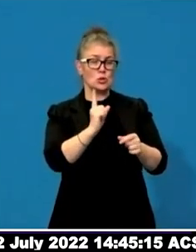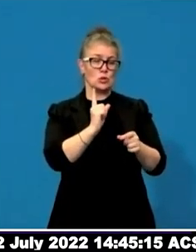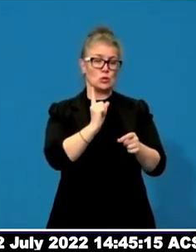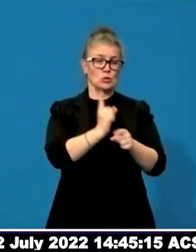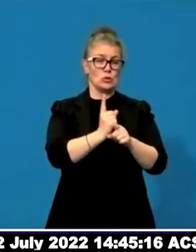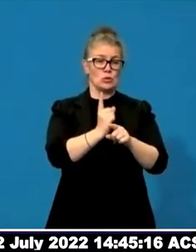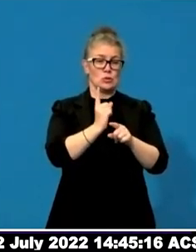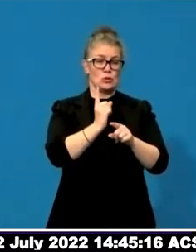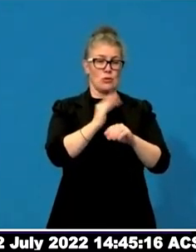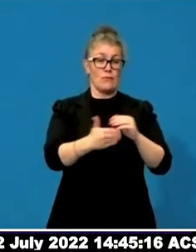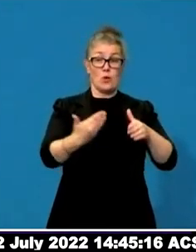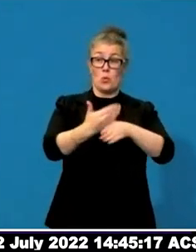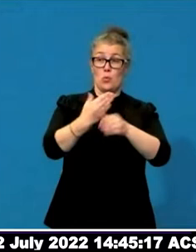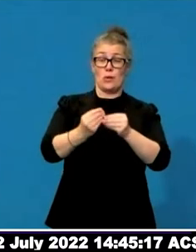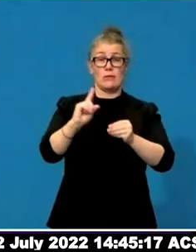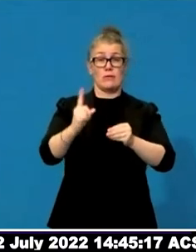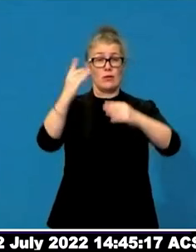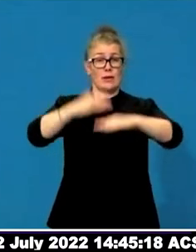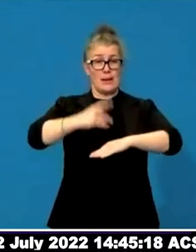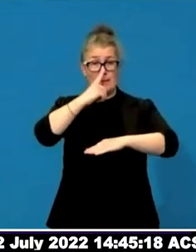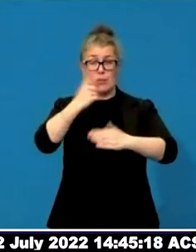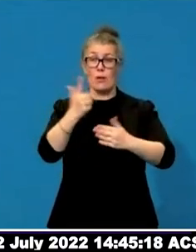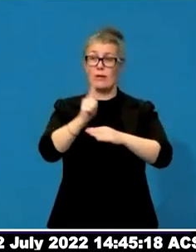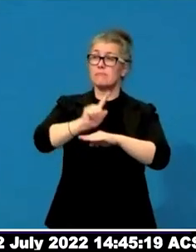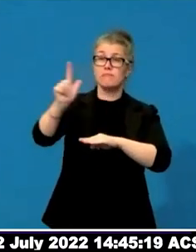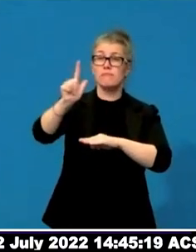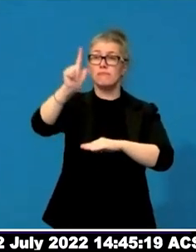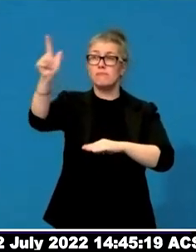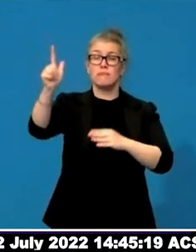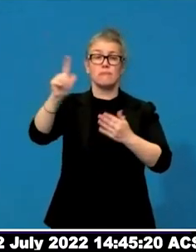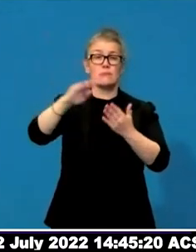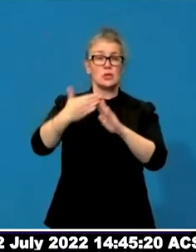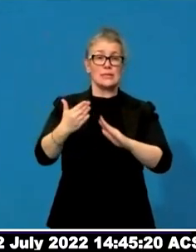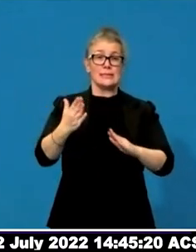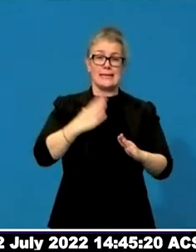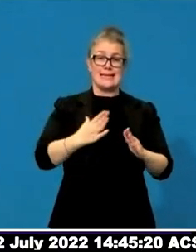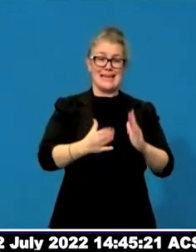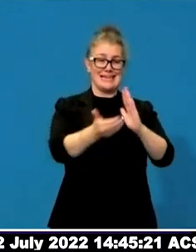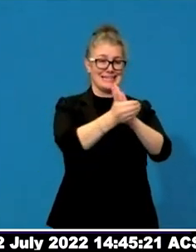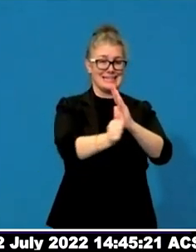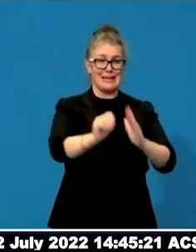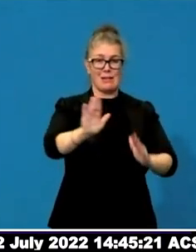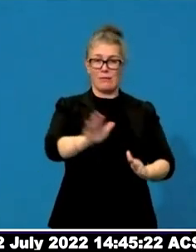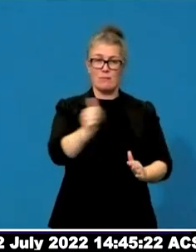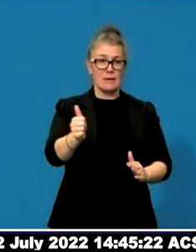and very remote communities, there is a high level of special skill required to be a good support coordinator? Correct.